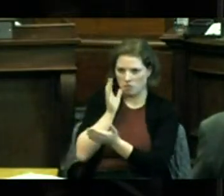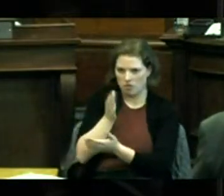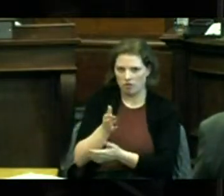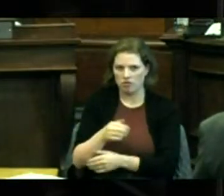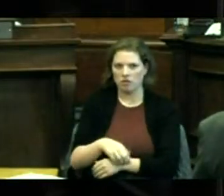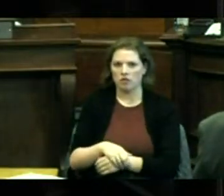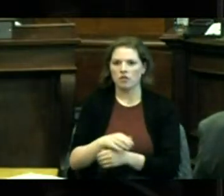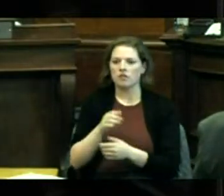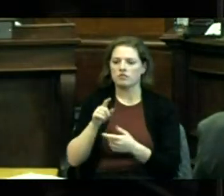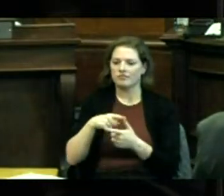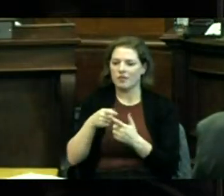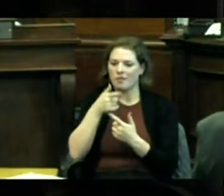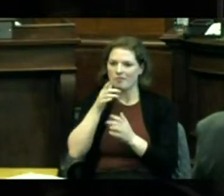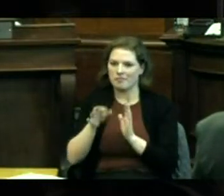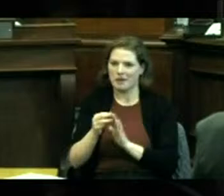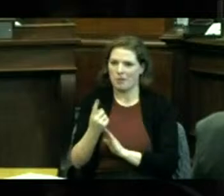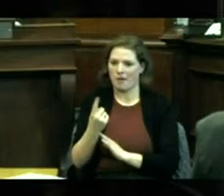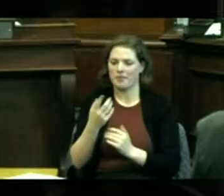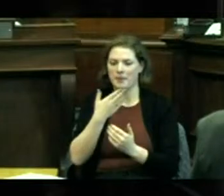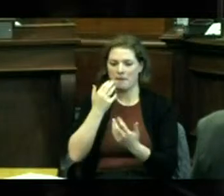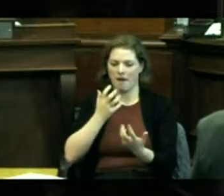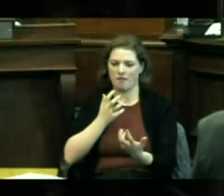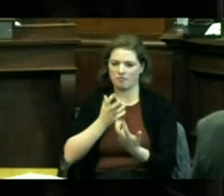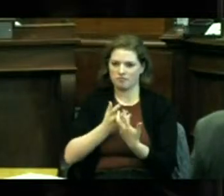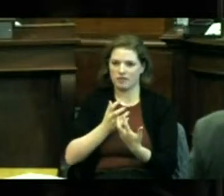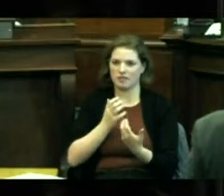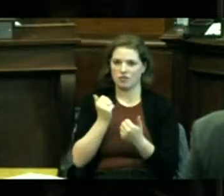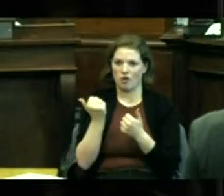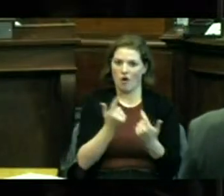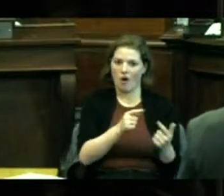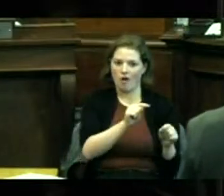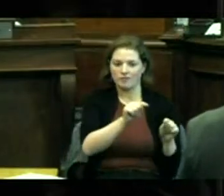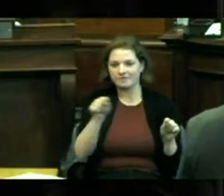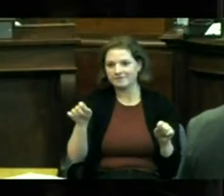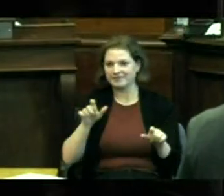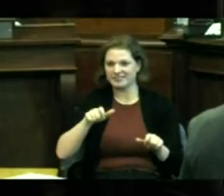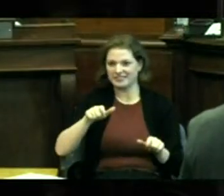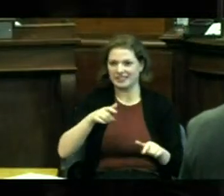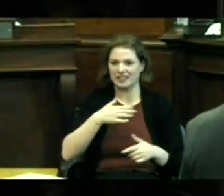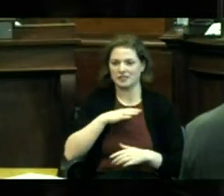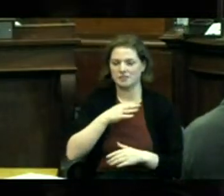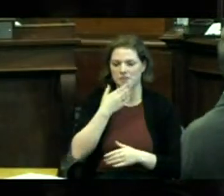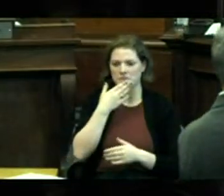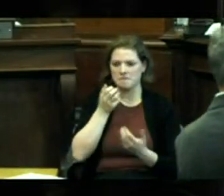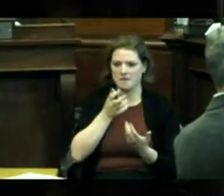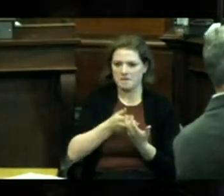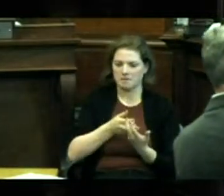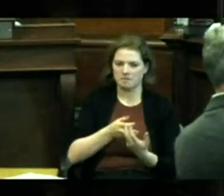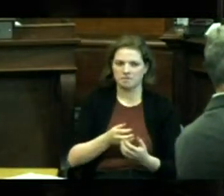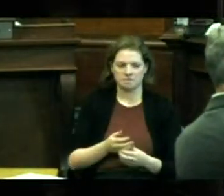and then we will continue to refine the options to try to